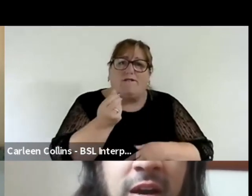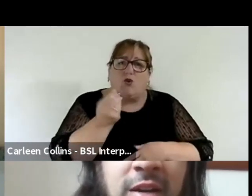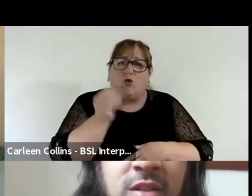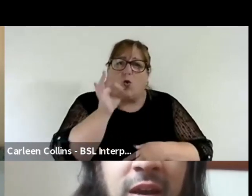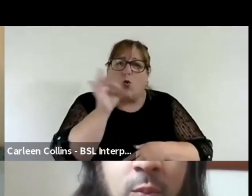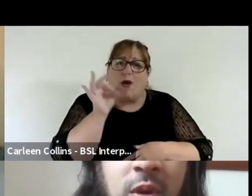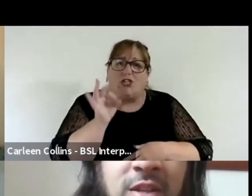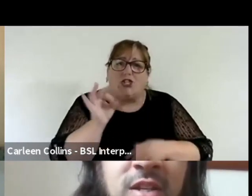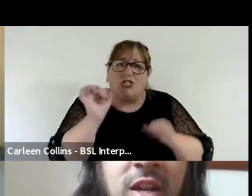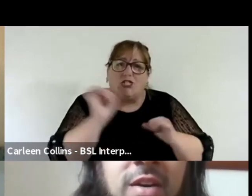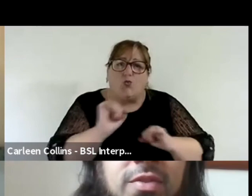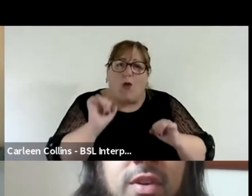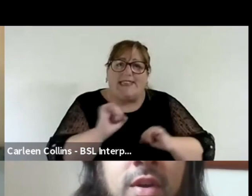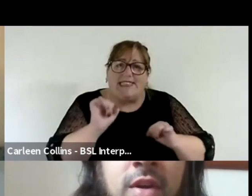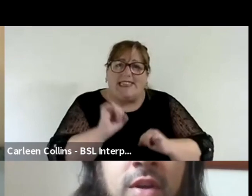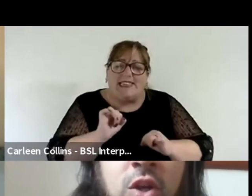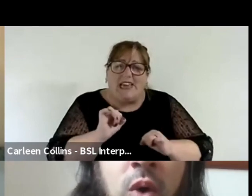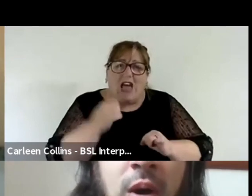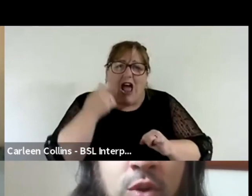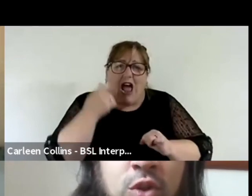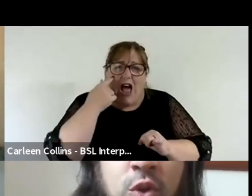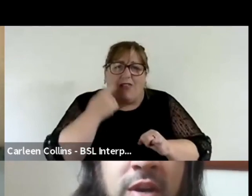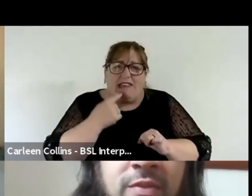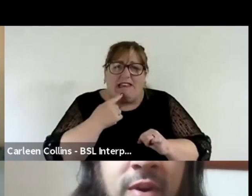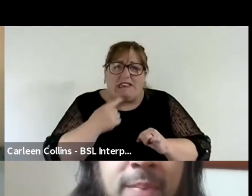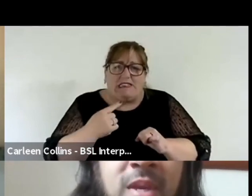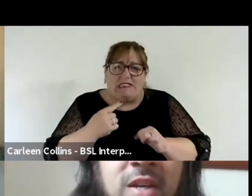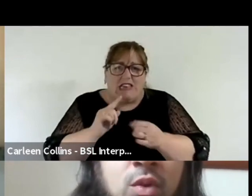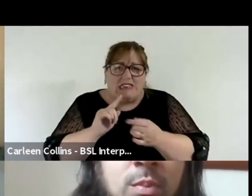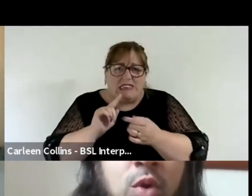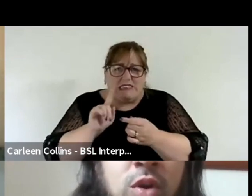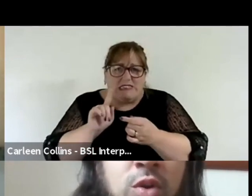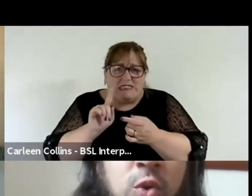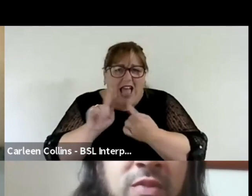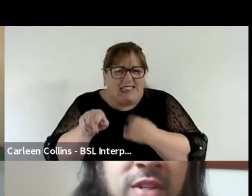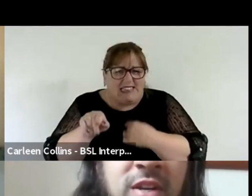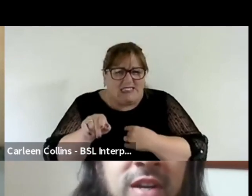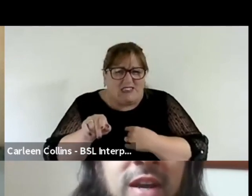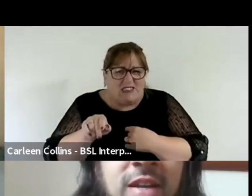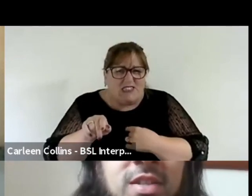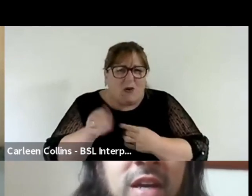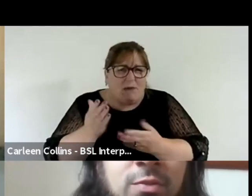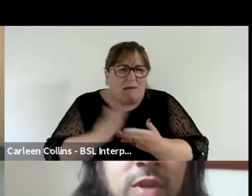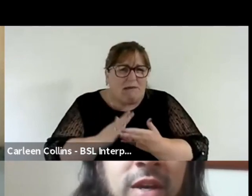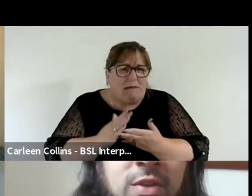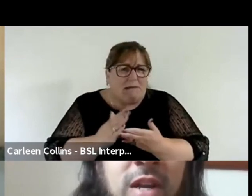I'm working in the background.